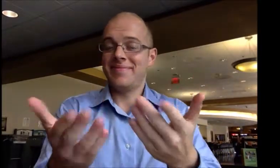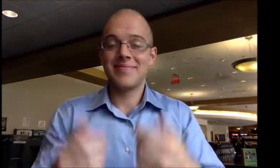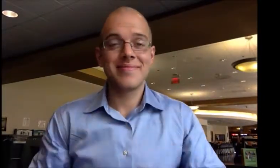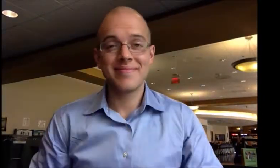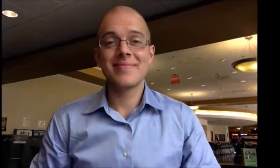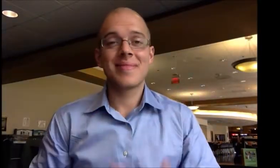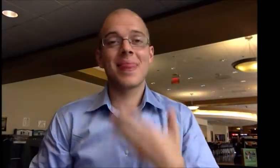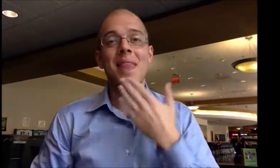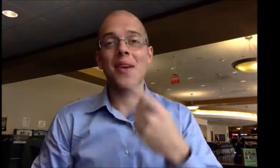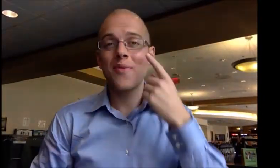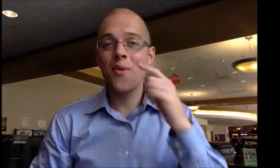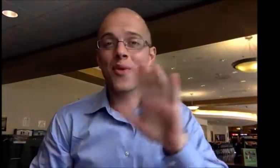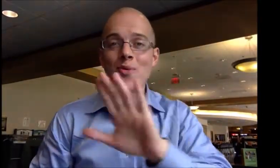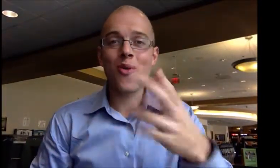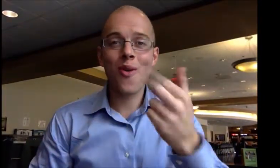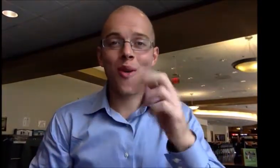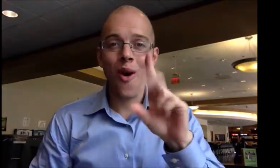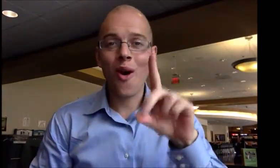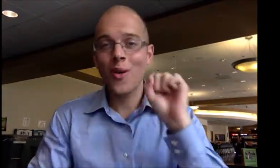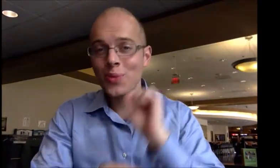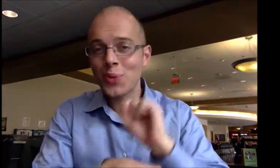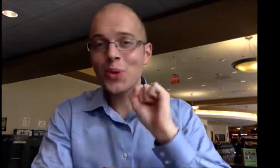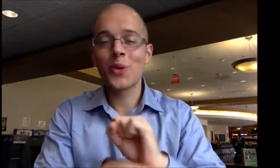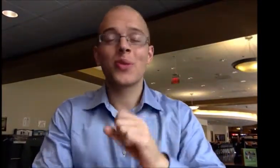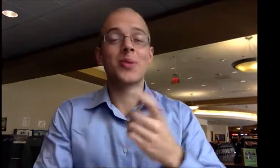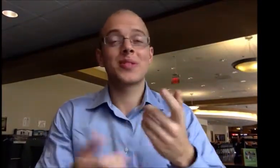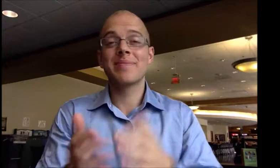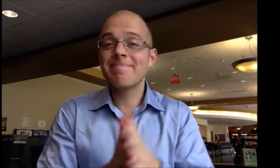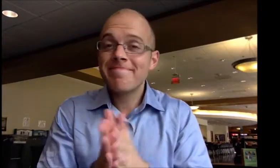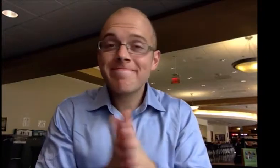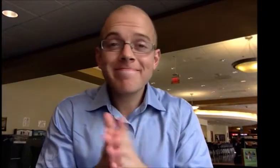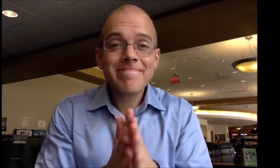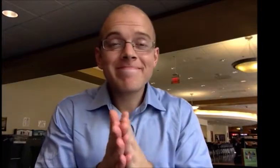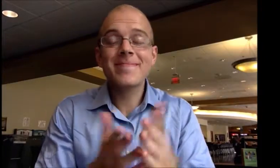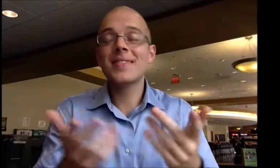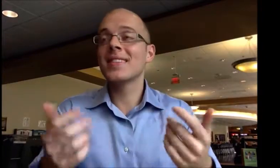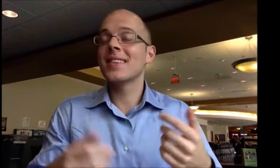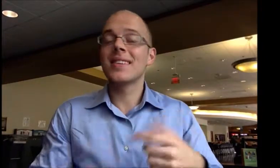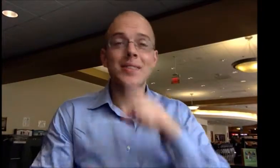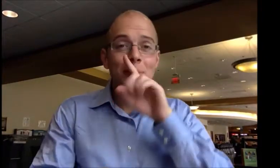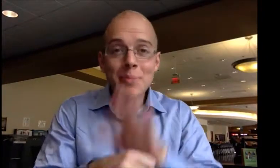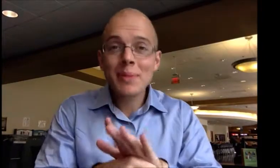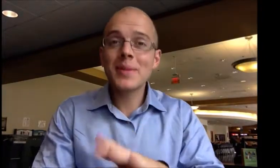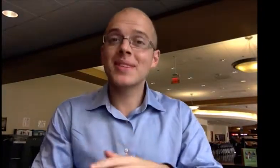Thank you for your hard work, your motivation, your commitment